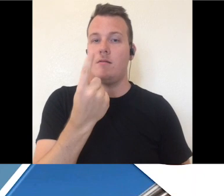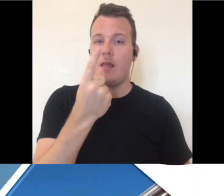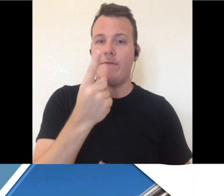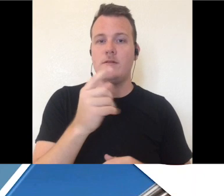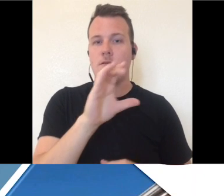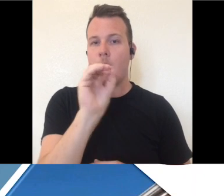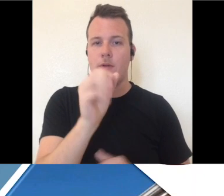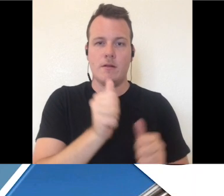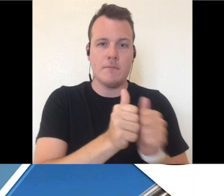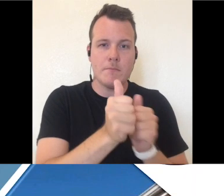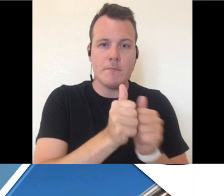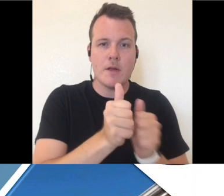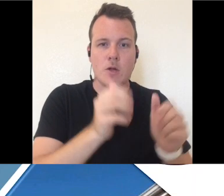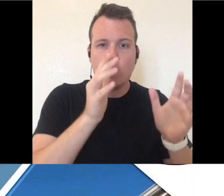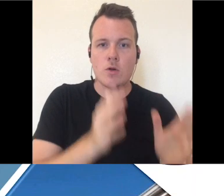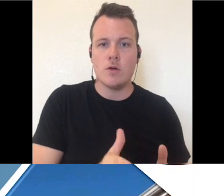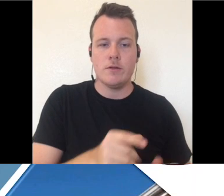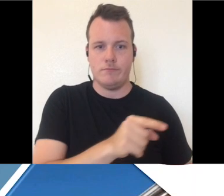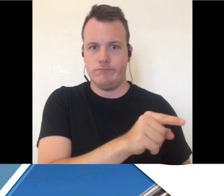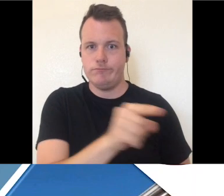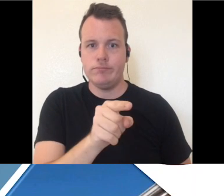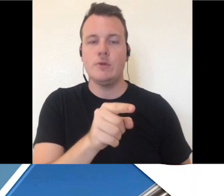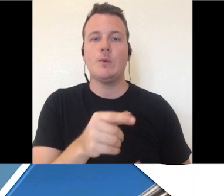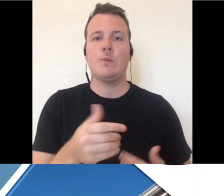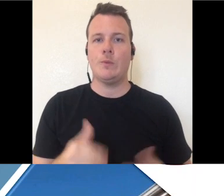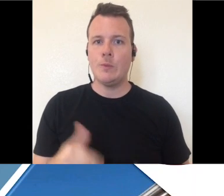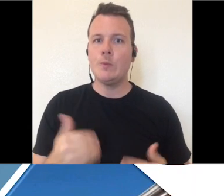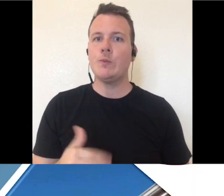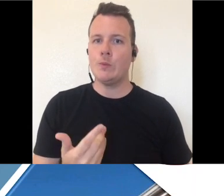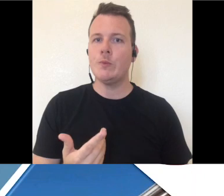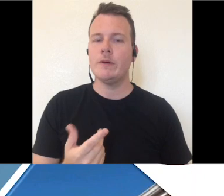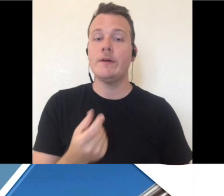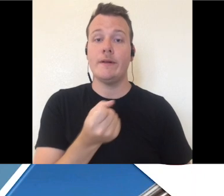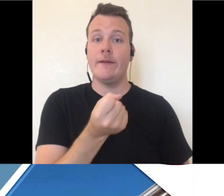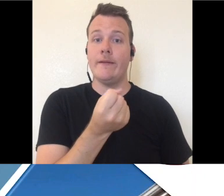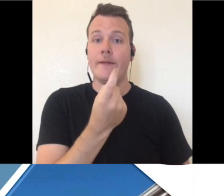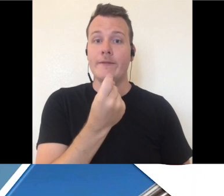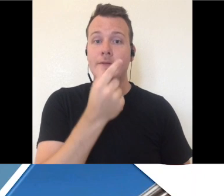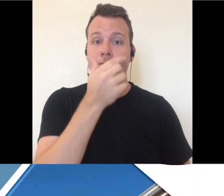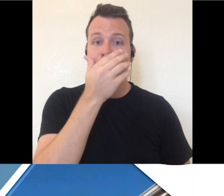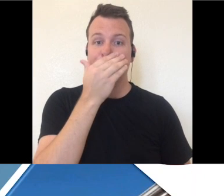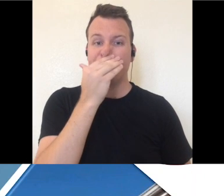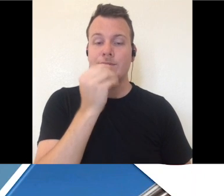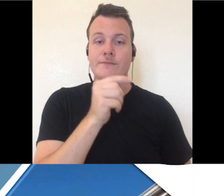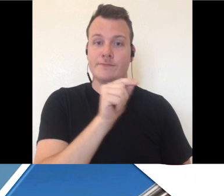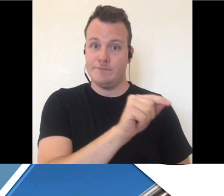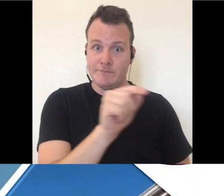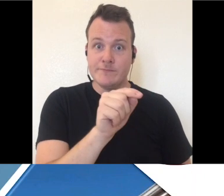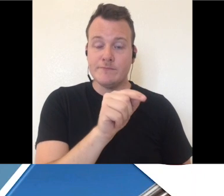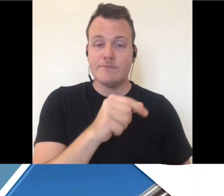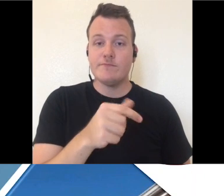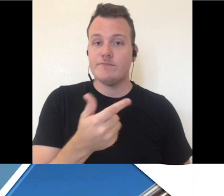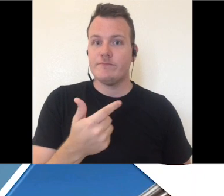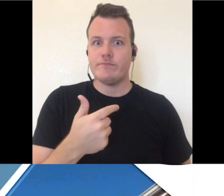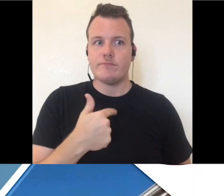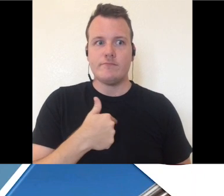competitors and because of the 11 competitors, I was constantly looking at